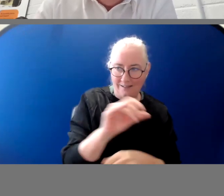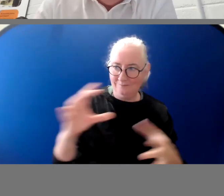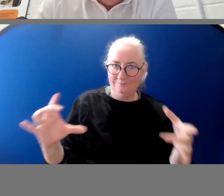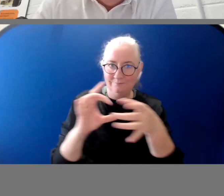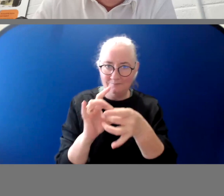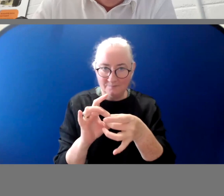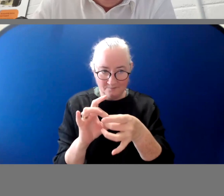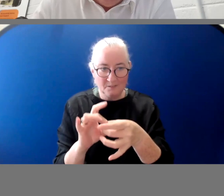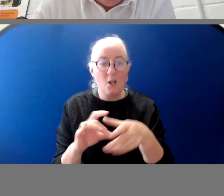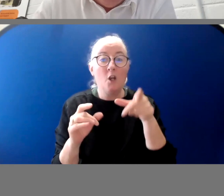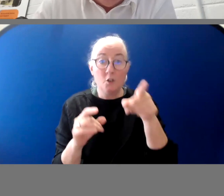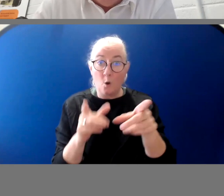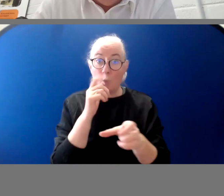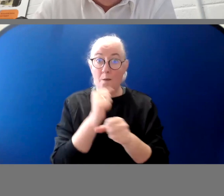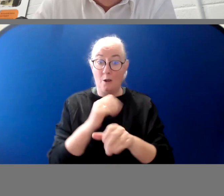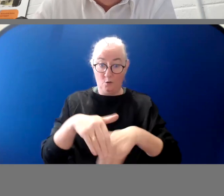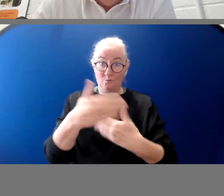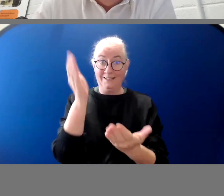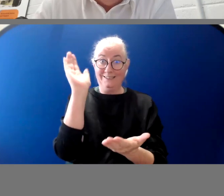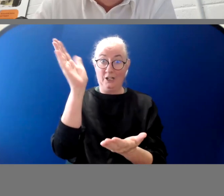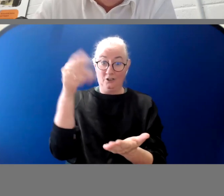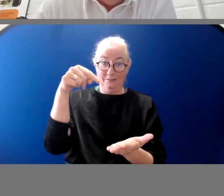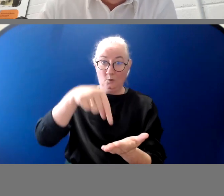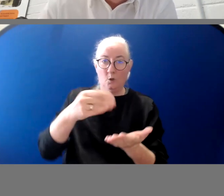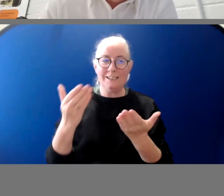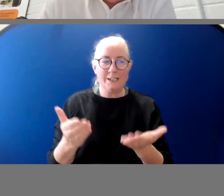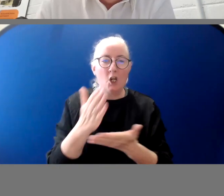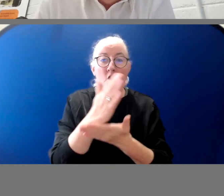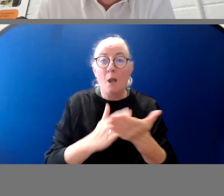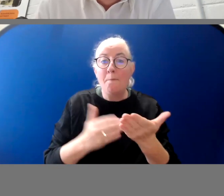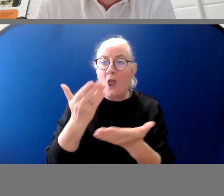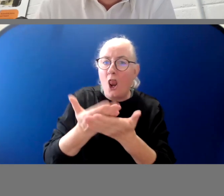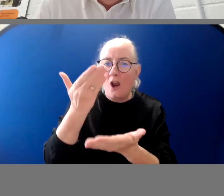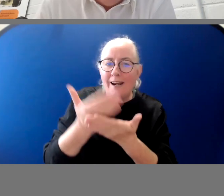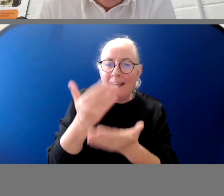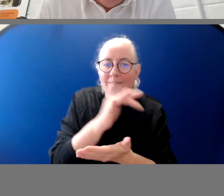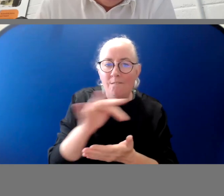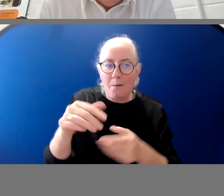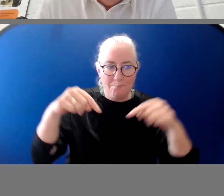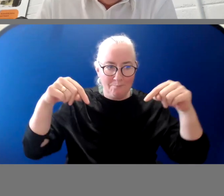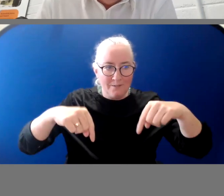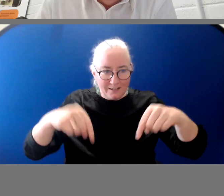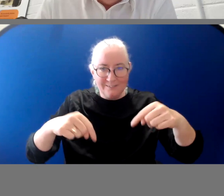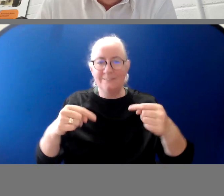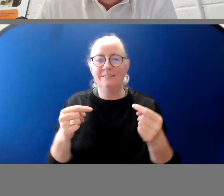in relation to the presentation today some of the learning outcomes for the session include improved